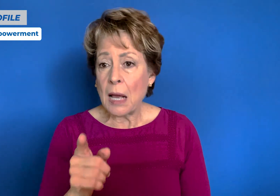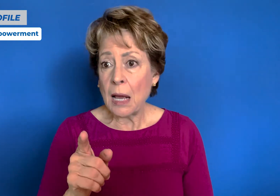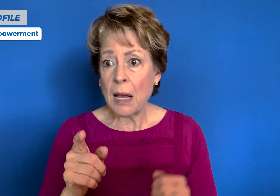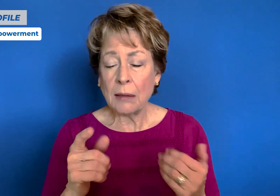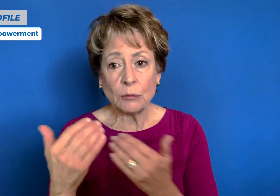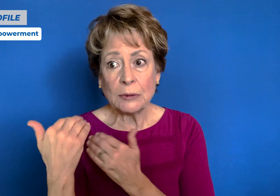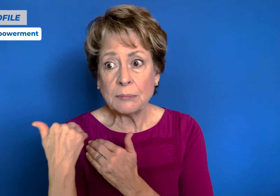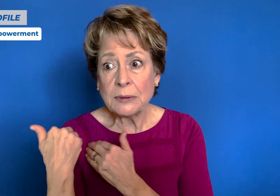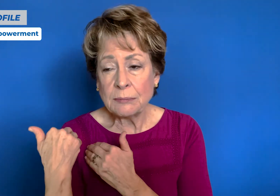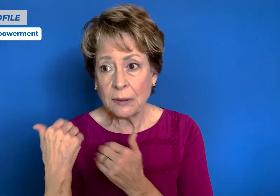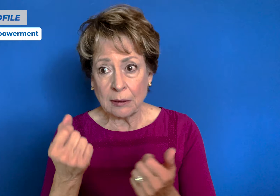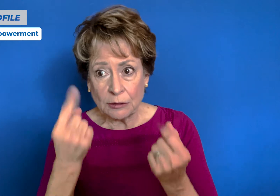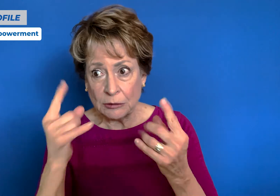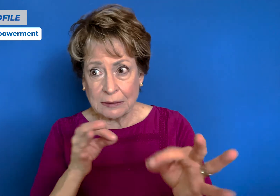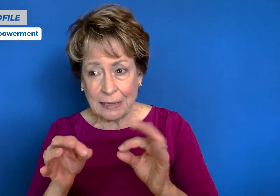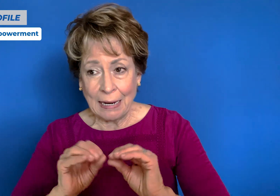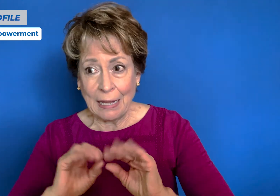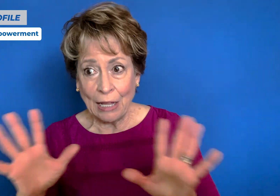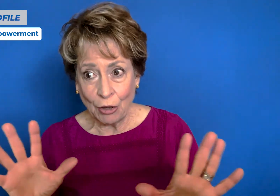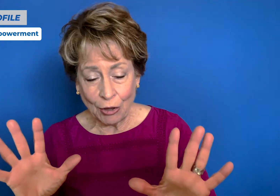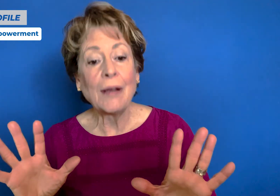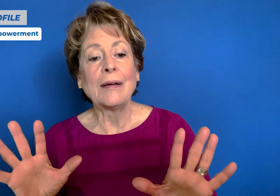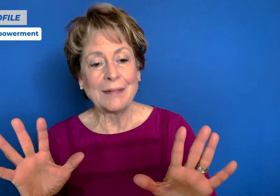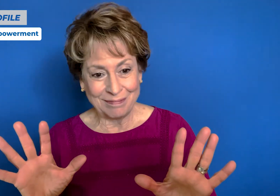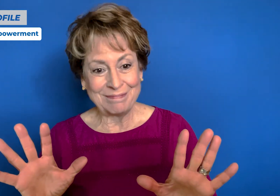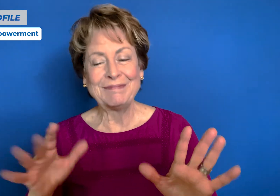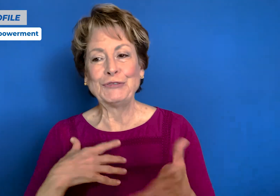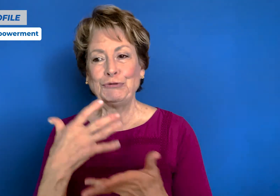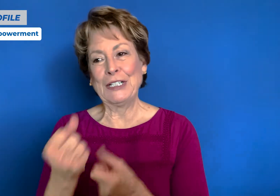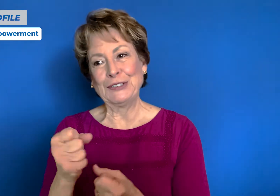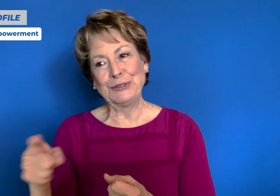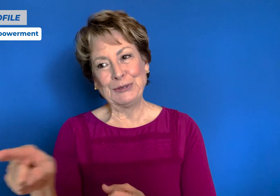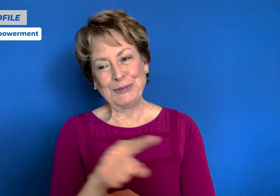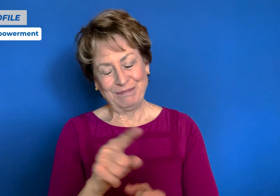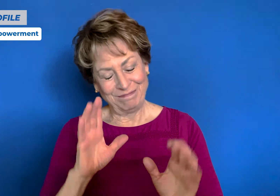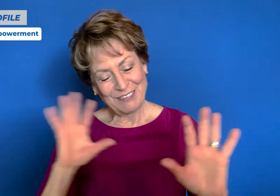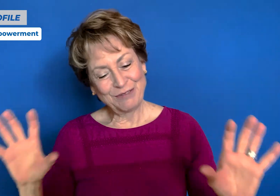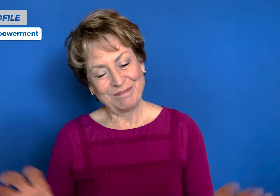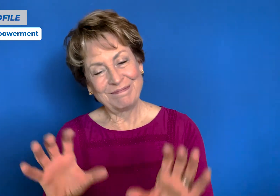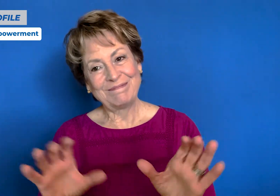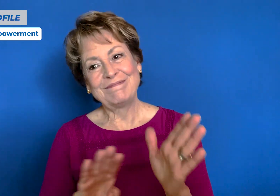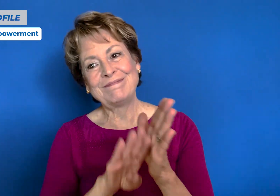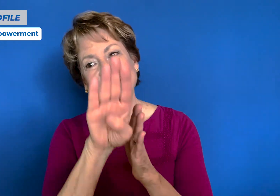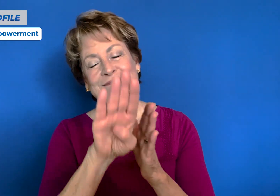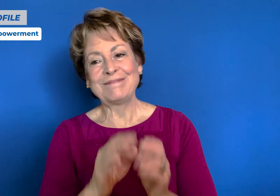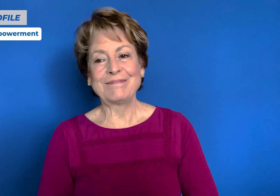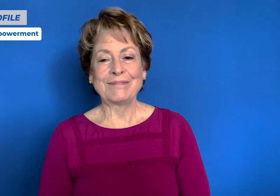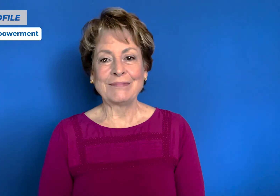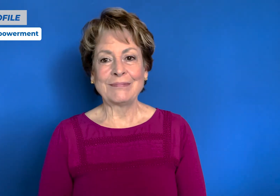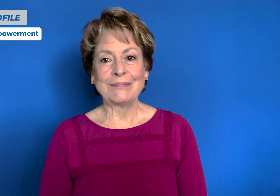Trust staff members to do their jobs while clearly defining expectations for accountability.